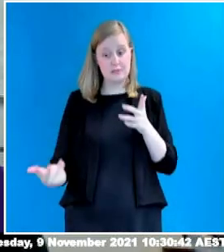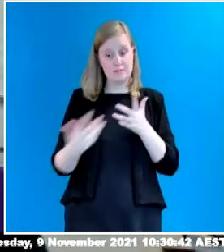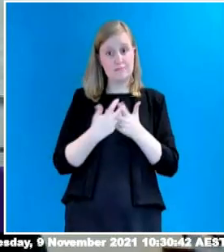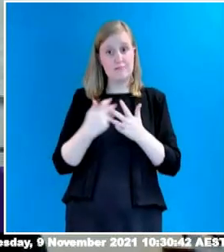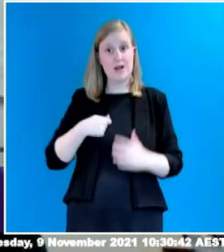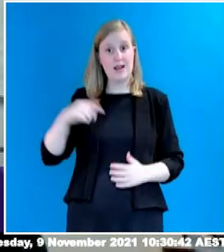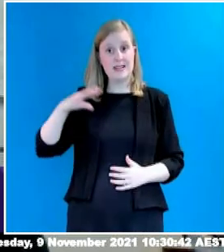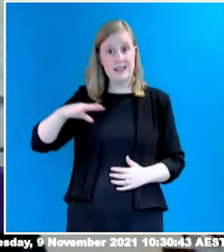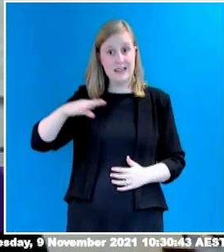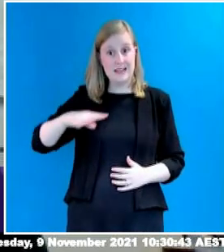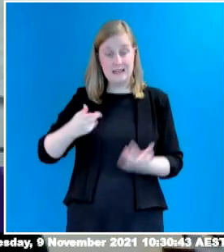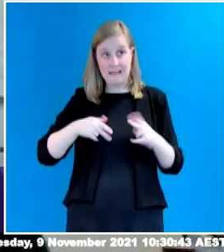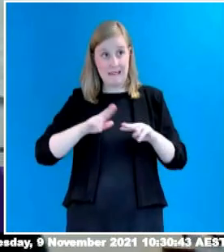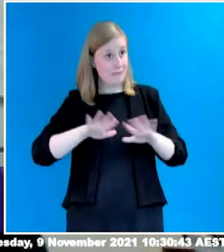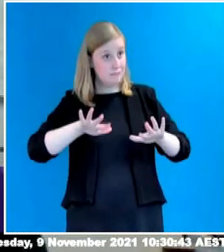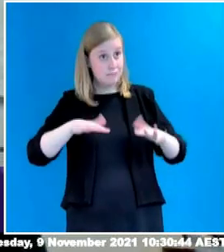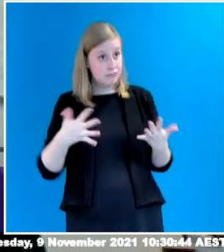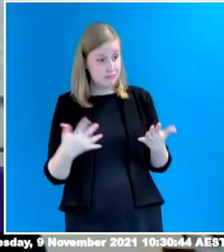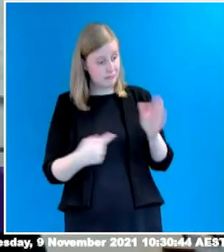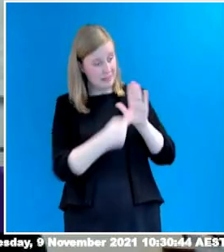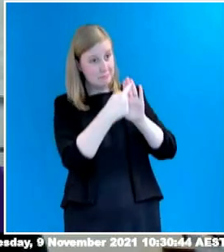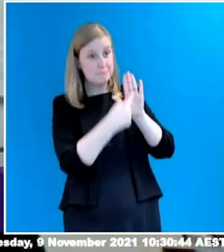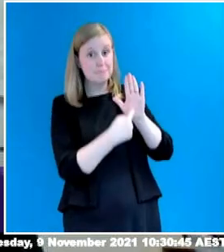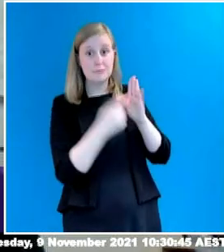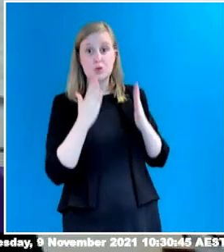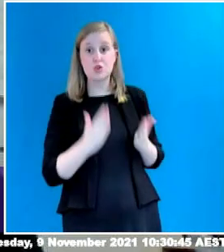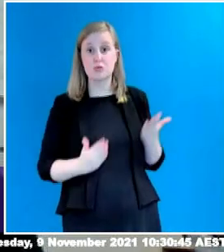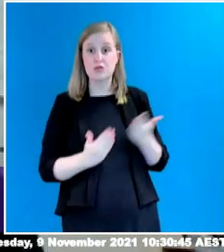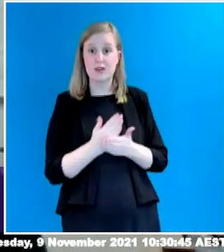So it is giving us a vehicle to deal with some of those issues.